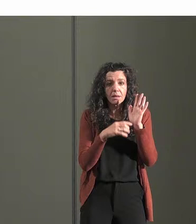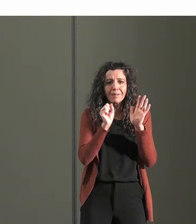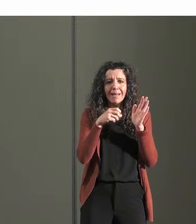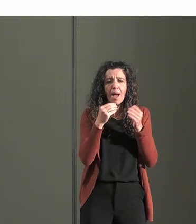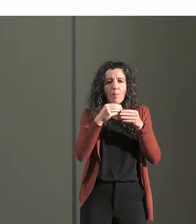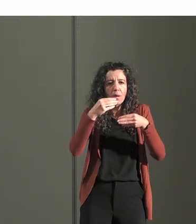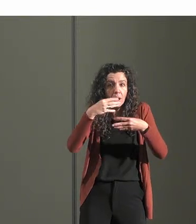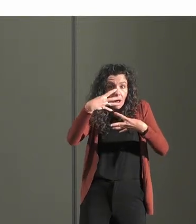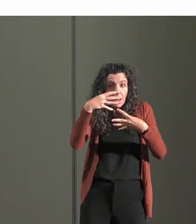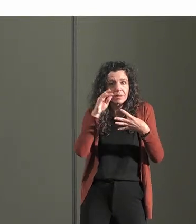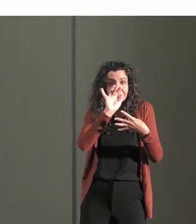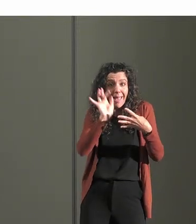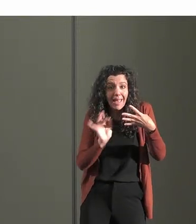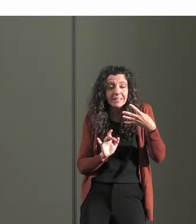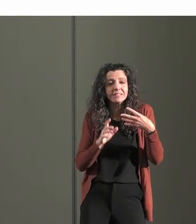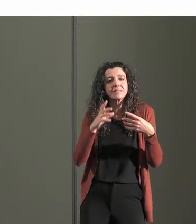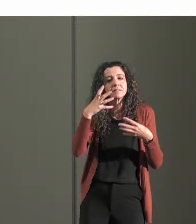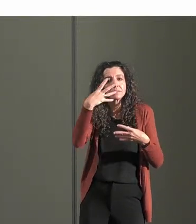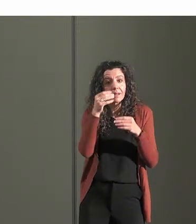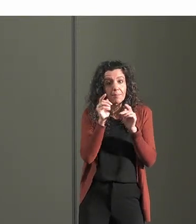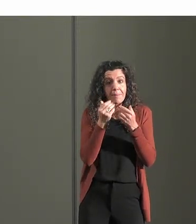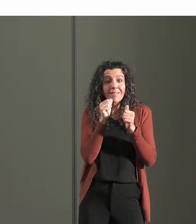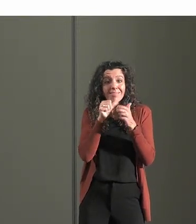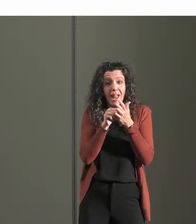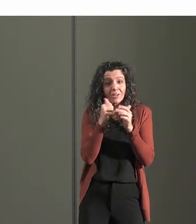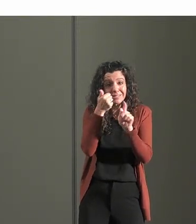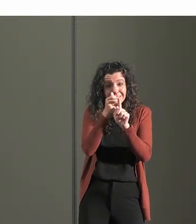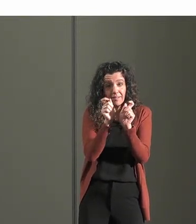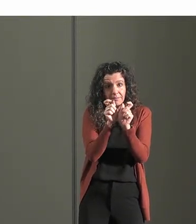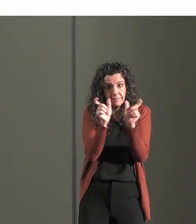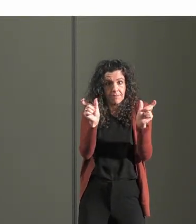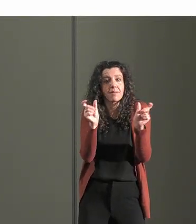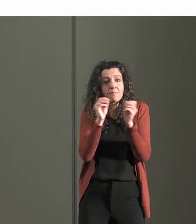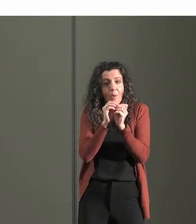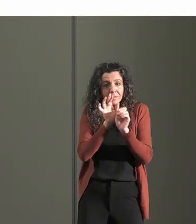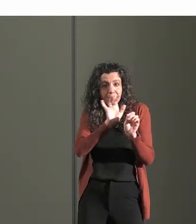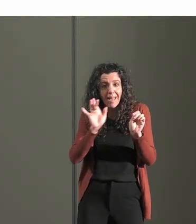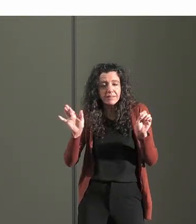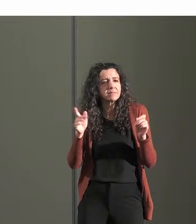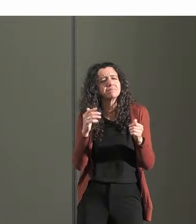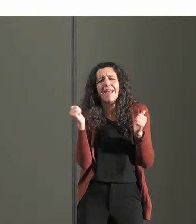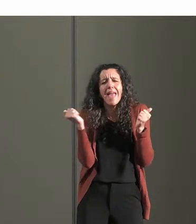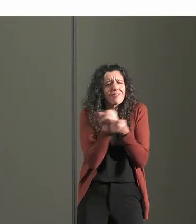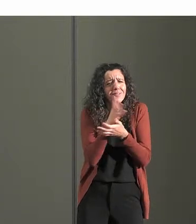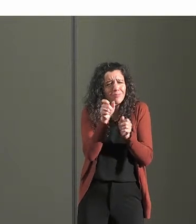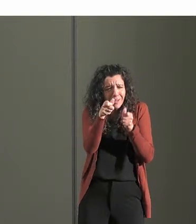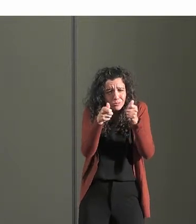layout. Wider line spacing, spacing between the letters.